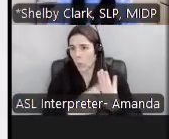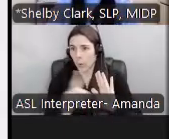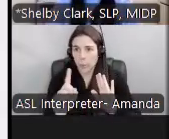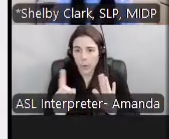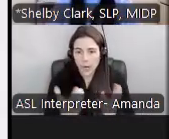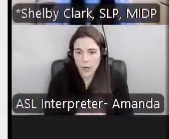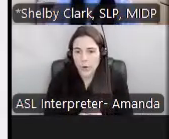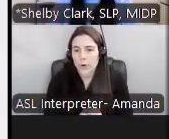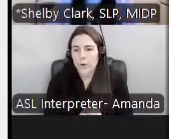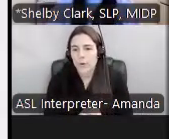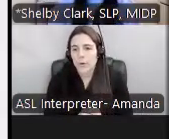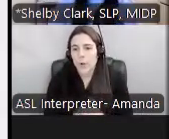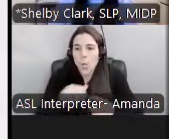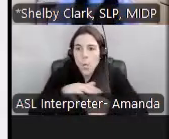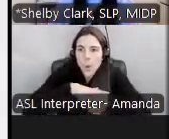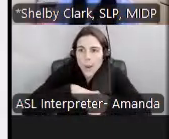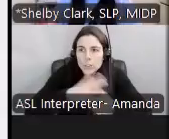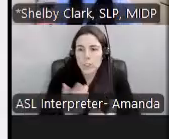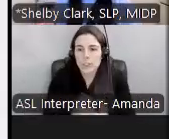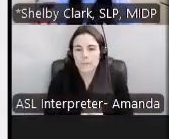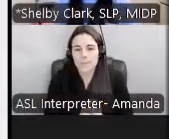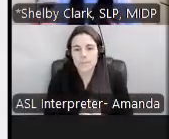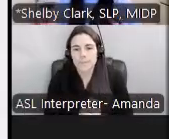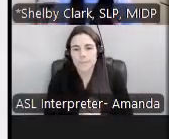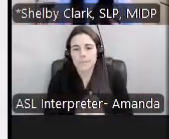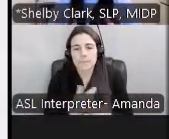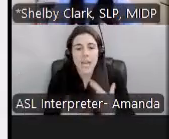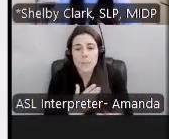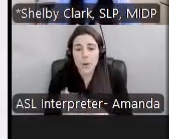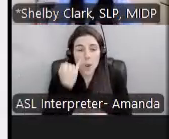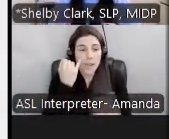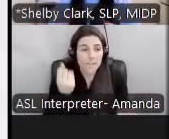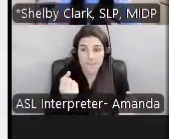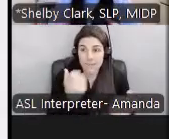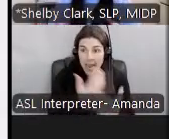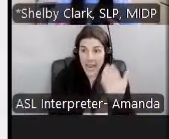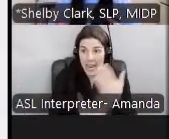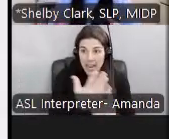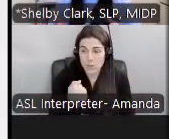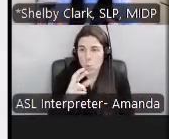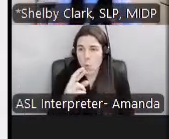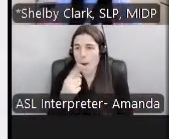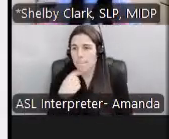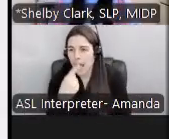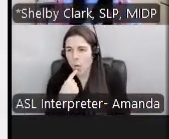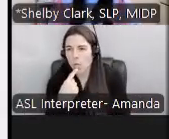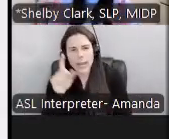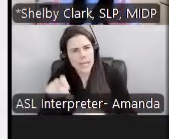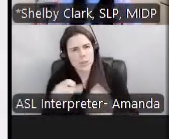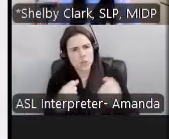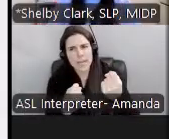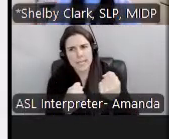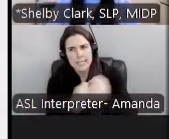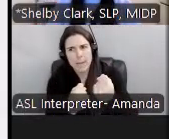whether it's via hands or via the mouth, the foundation walls need to be stable to support what comes above it. So this